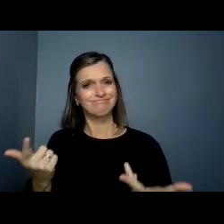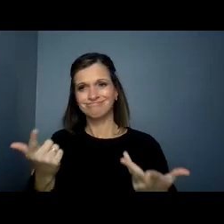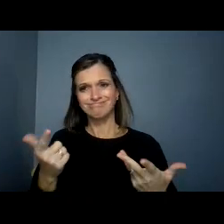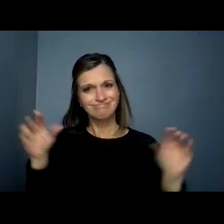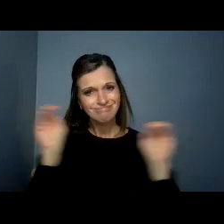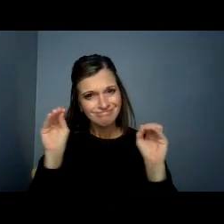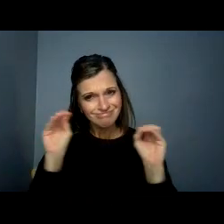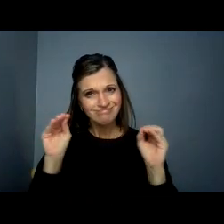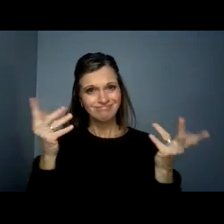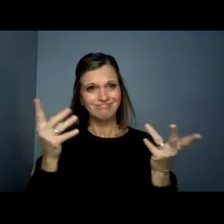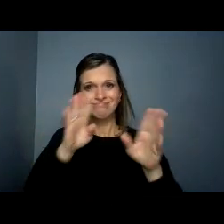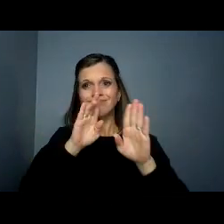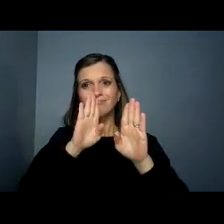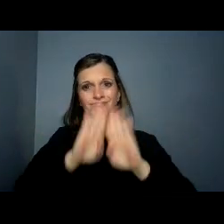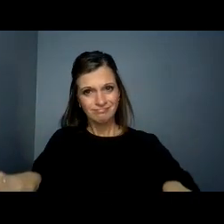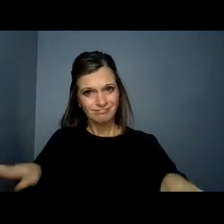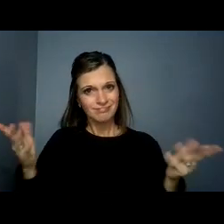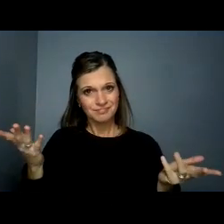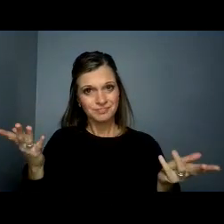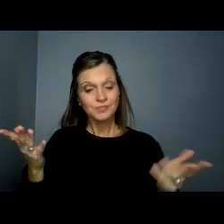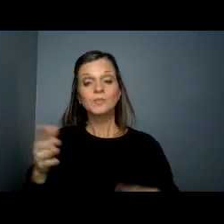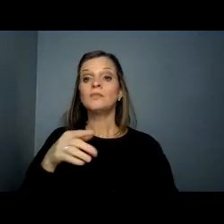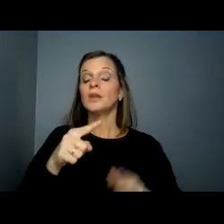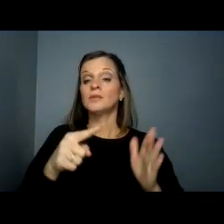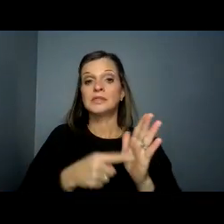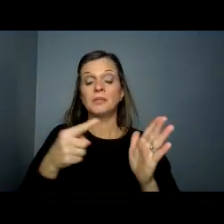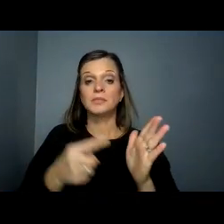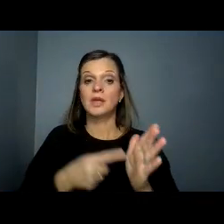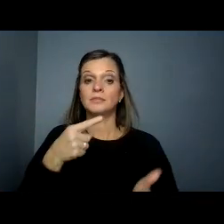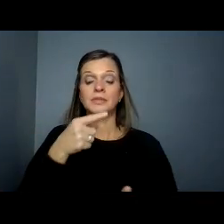They they have problems that that will keep them from doing their job.